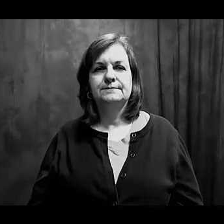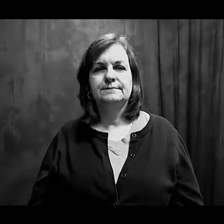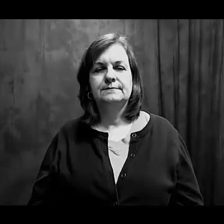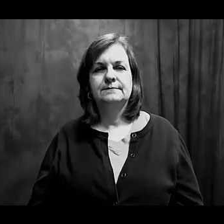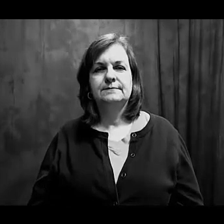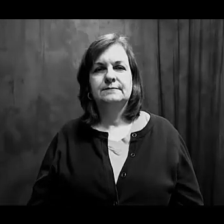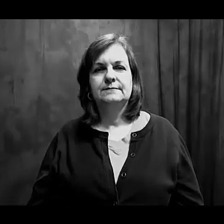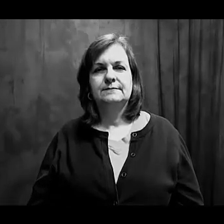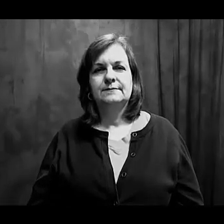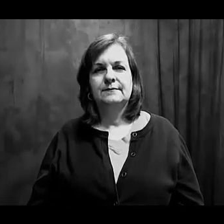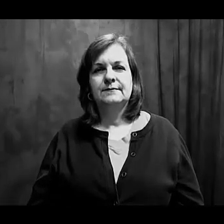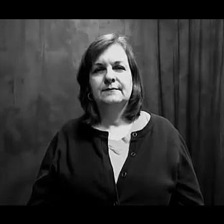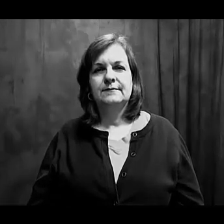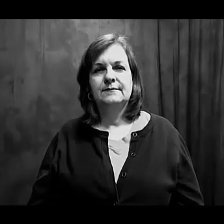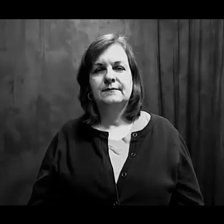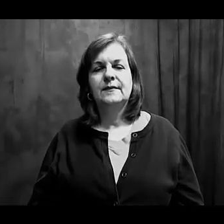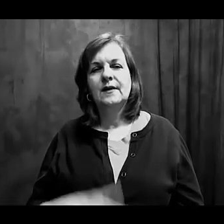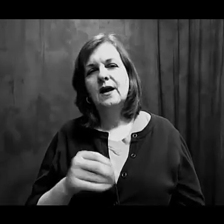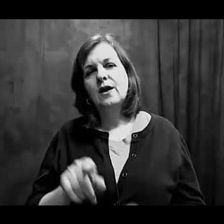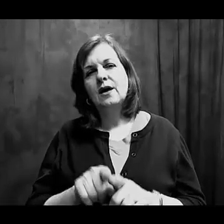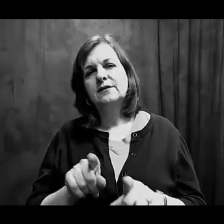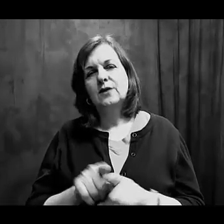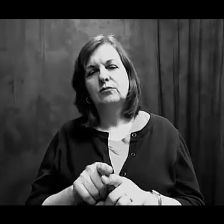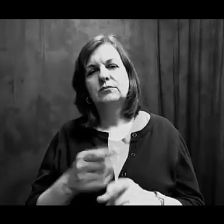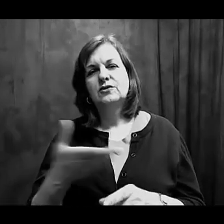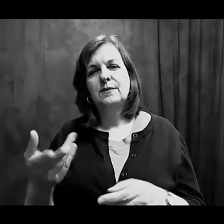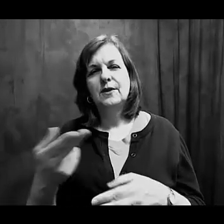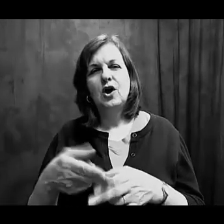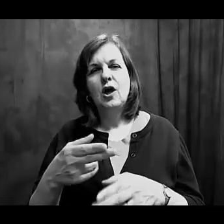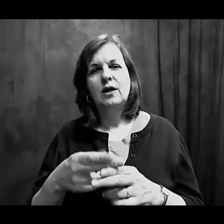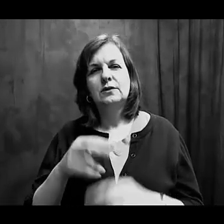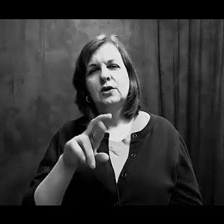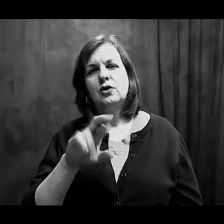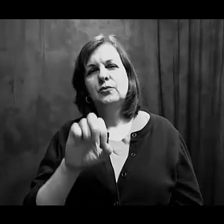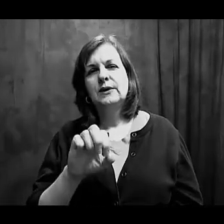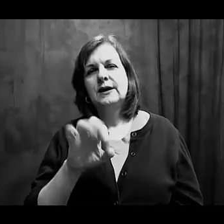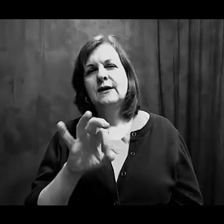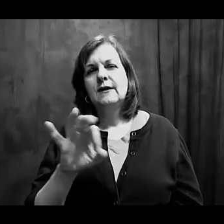as referred pain